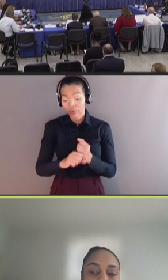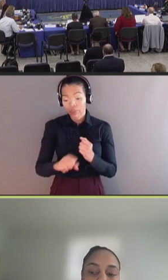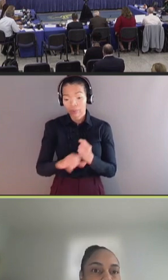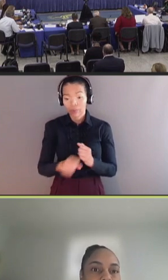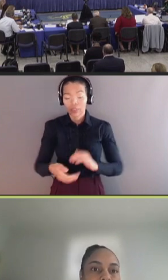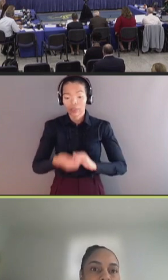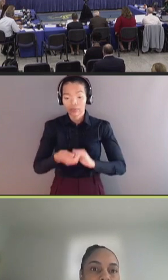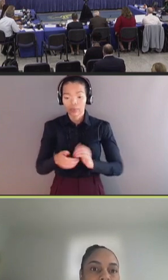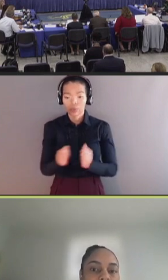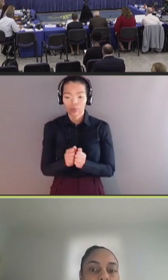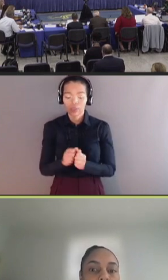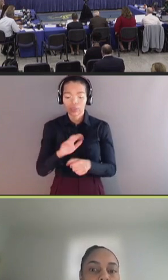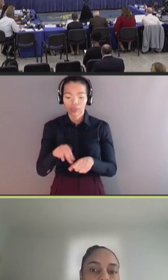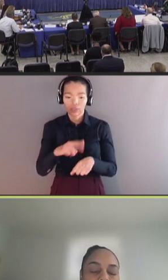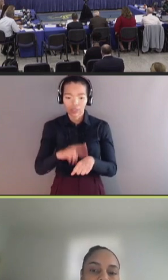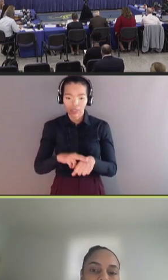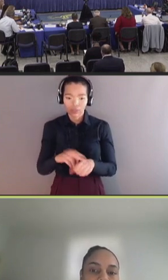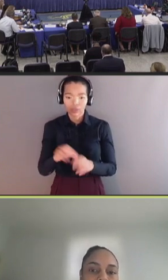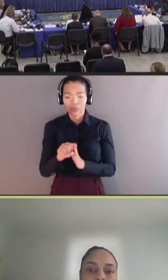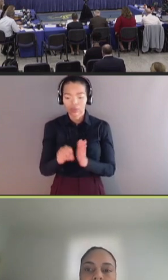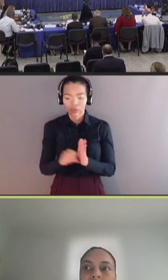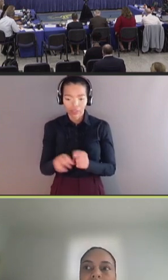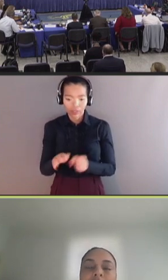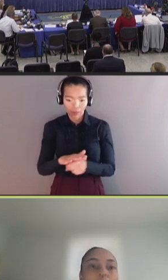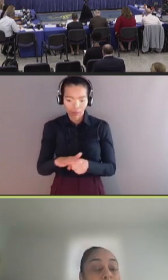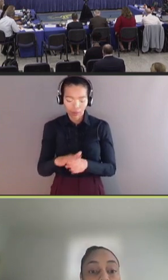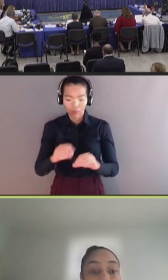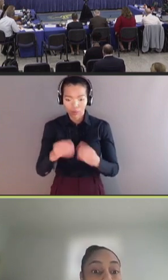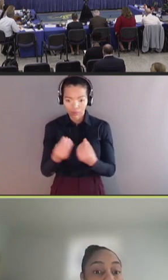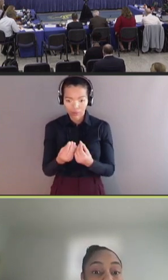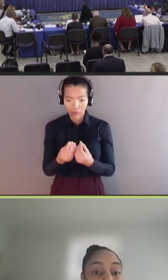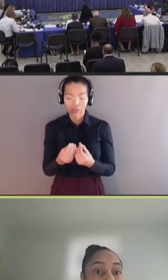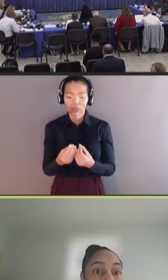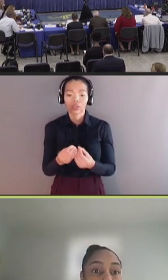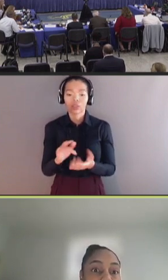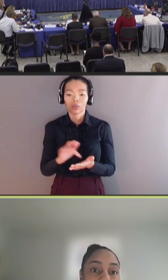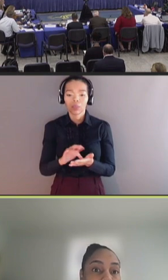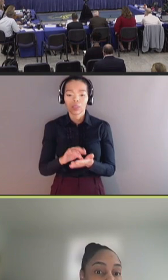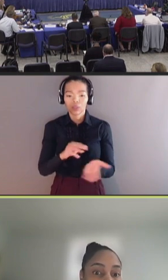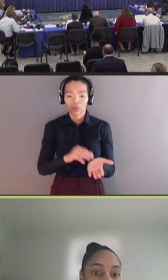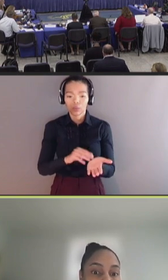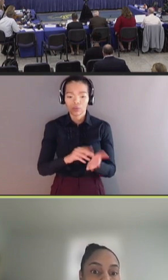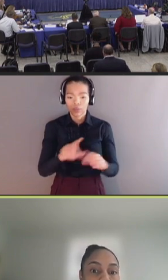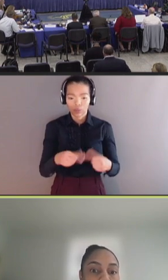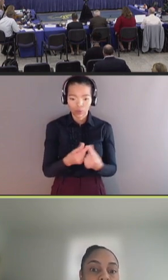with national state and local organizations, medical provider groups and pharmacy groups,